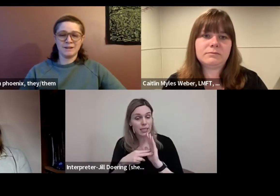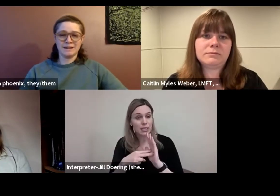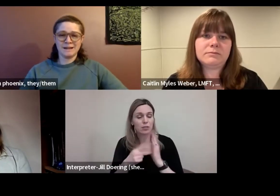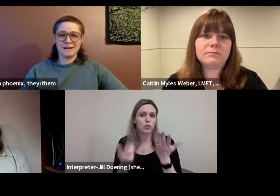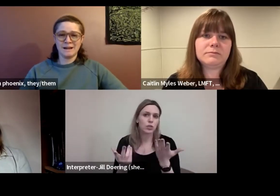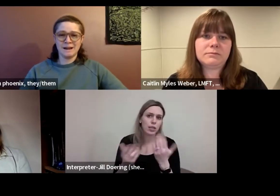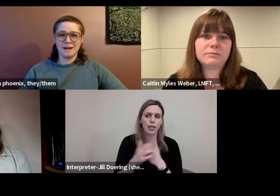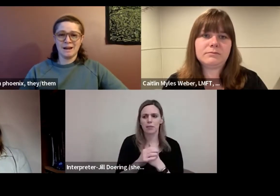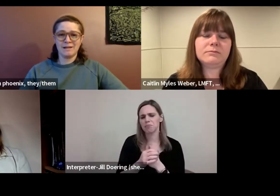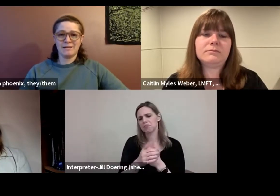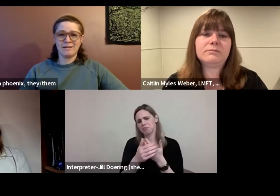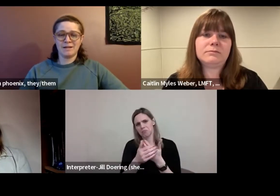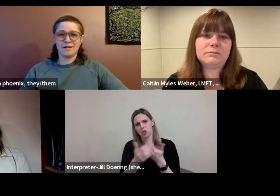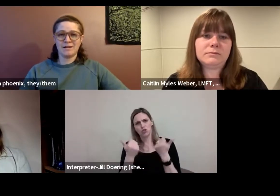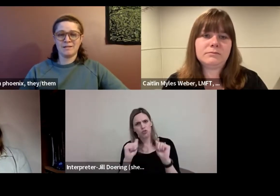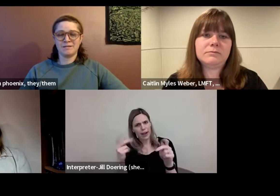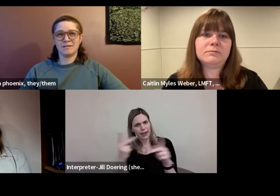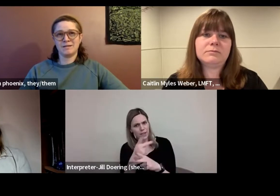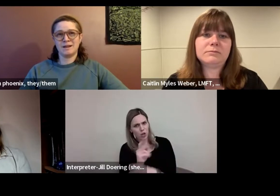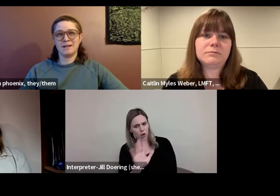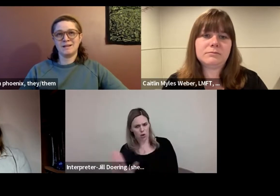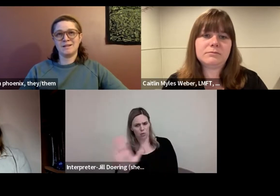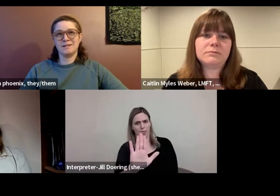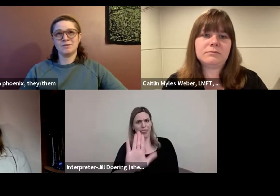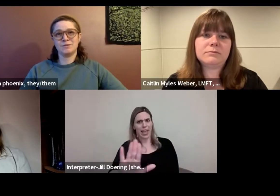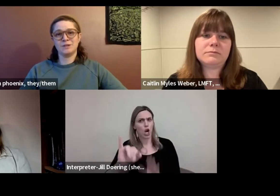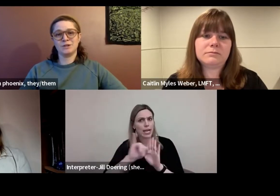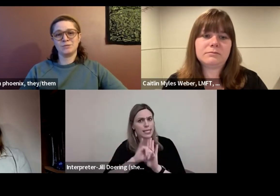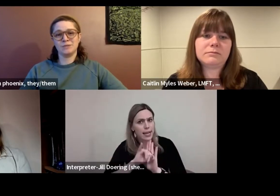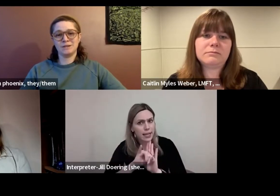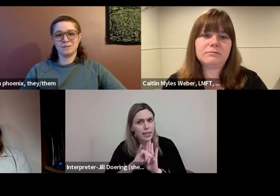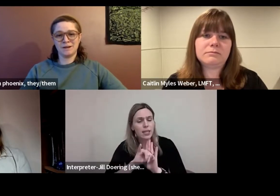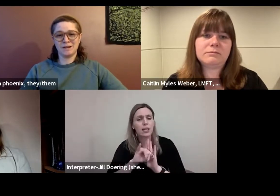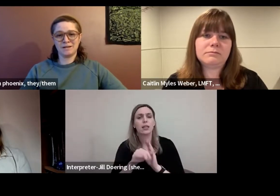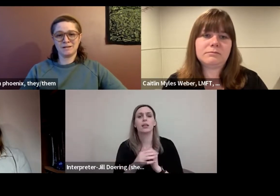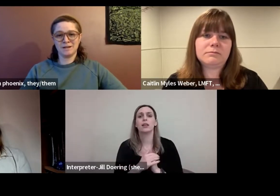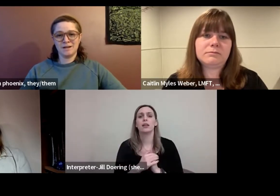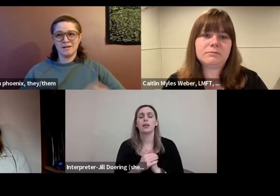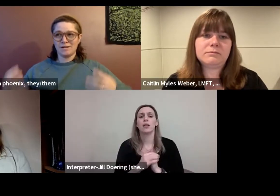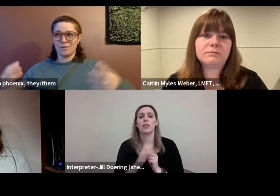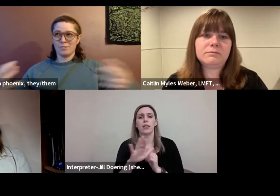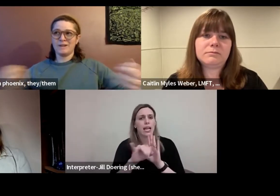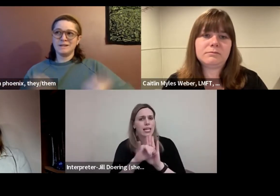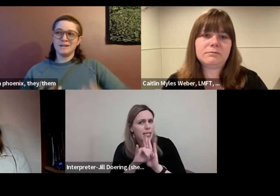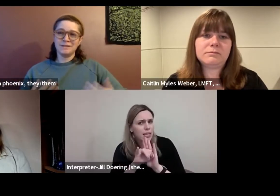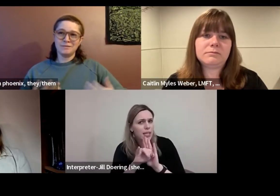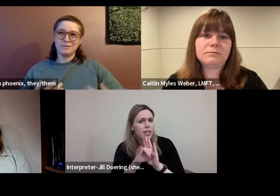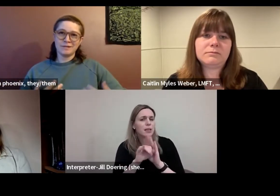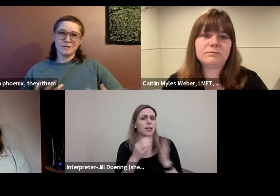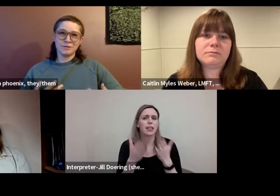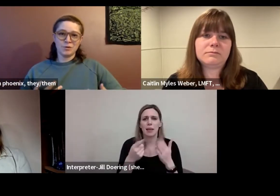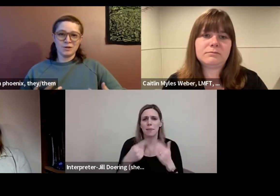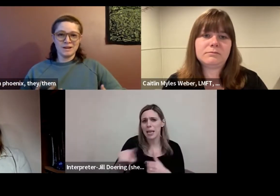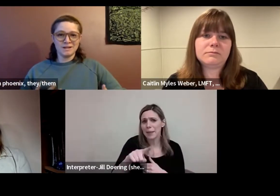of identity and identities through which we experience oppressive stories